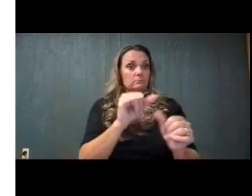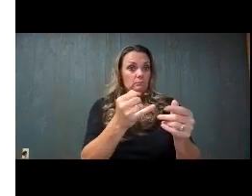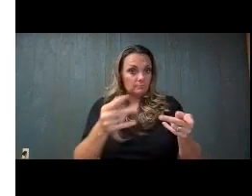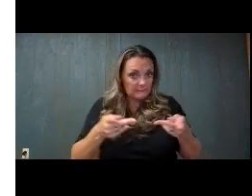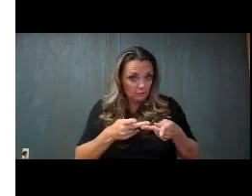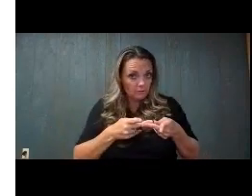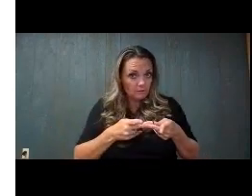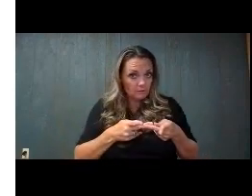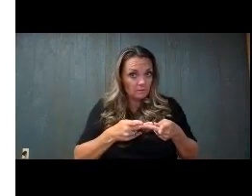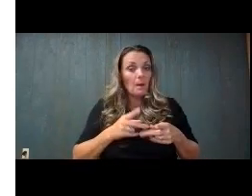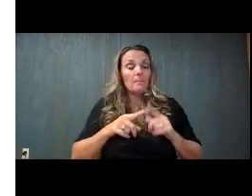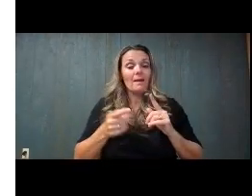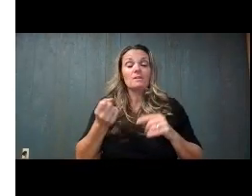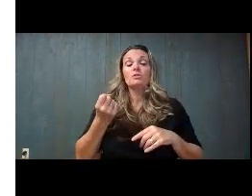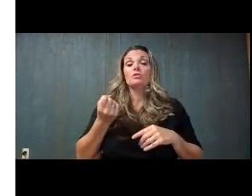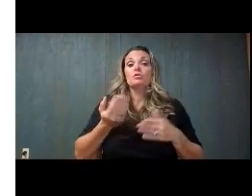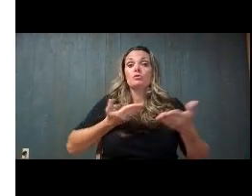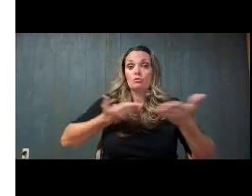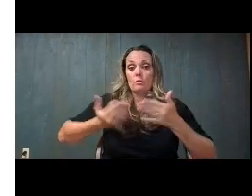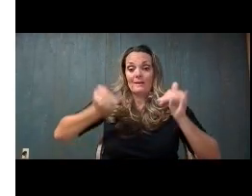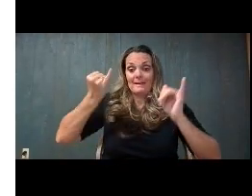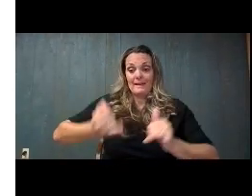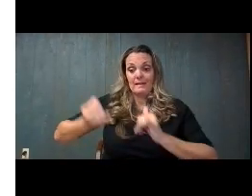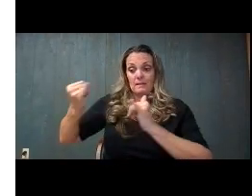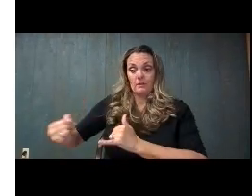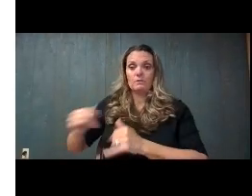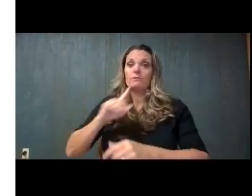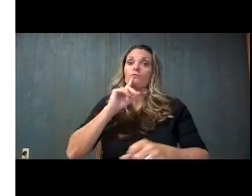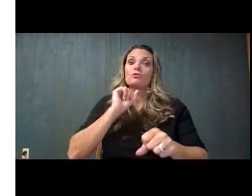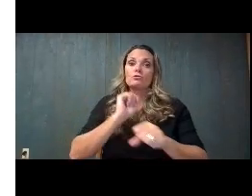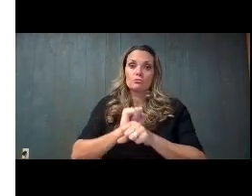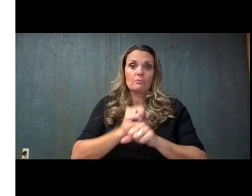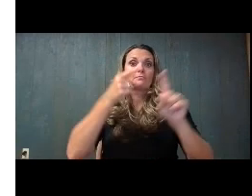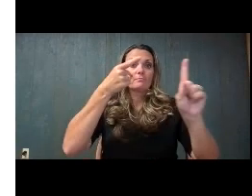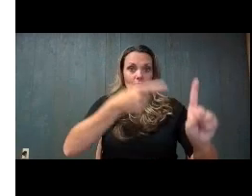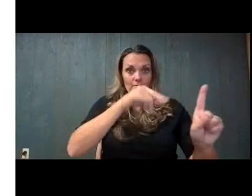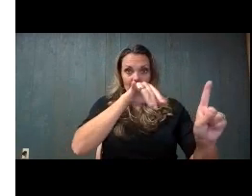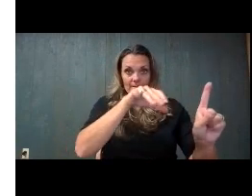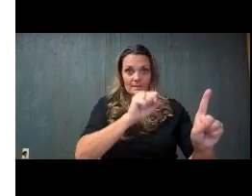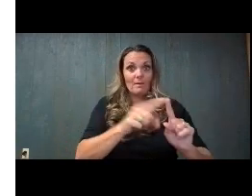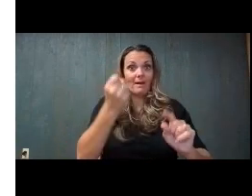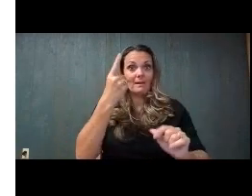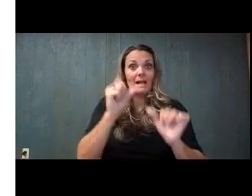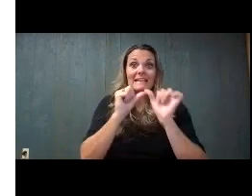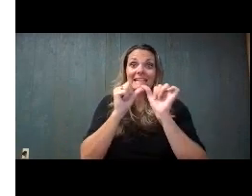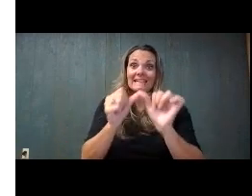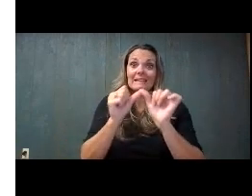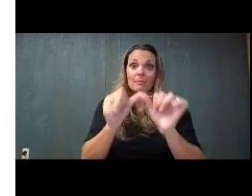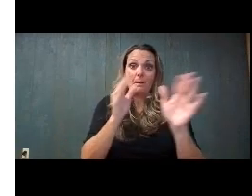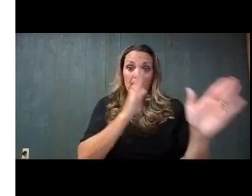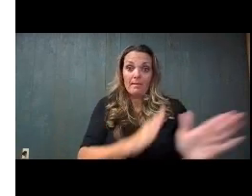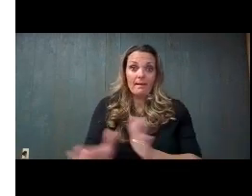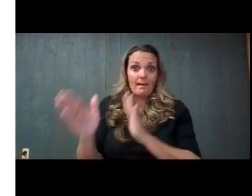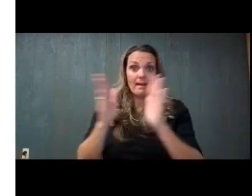Serving more individuals is certainly an objective, but sustainability plans should be comprehensive